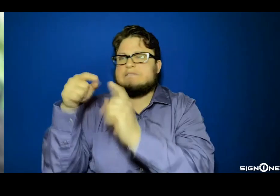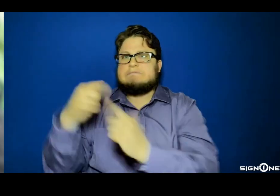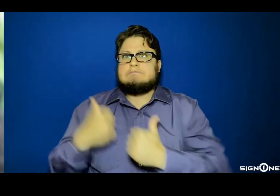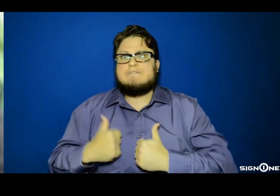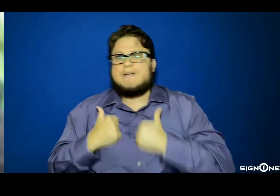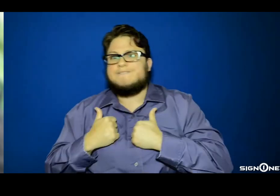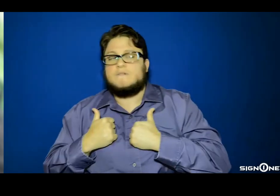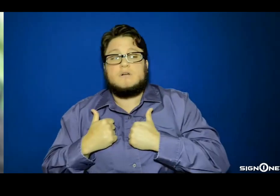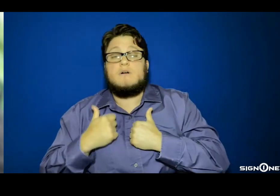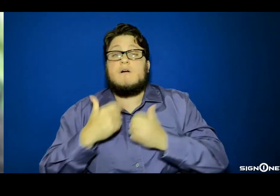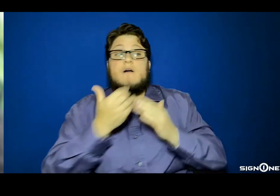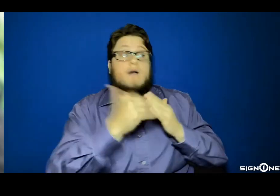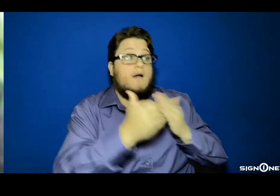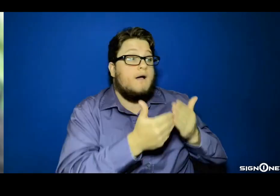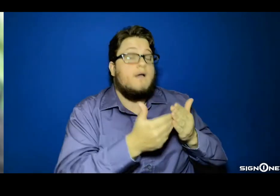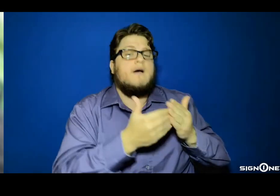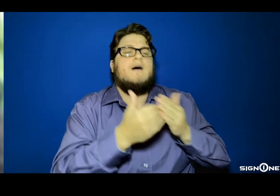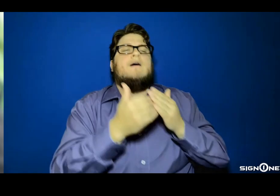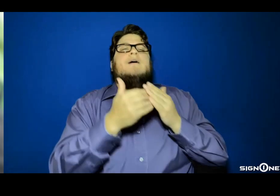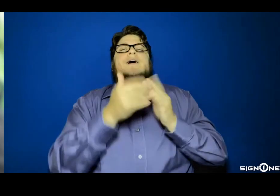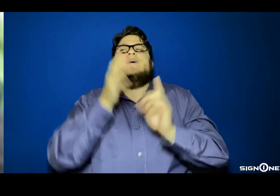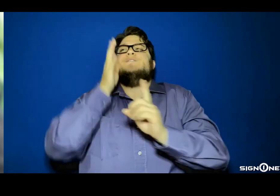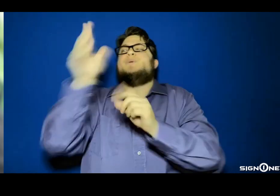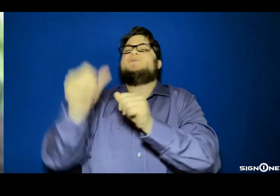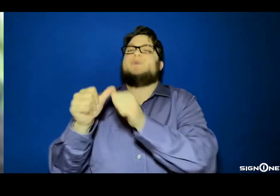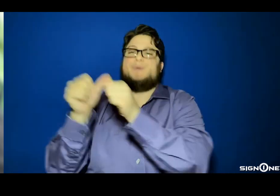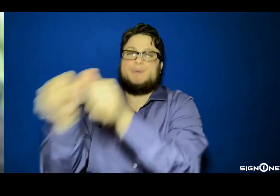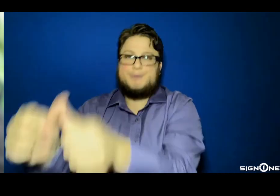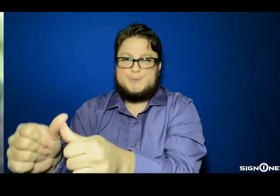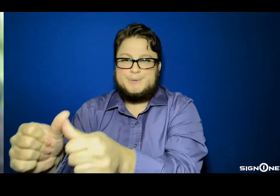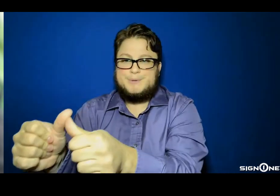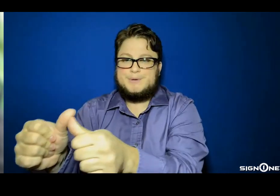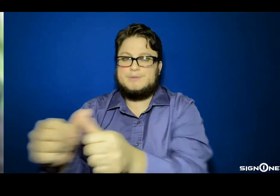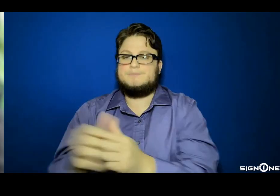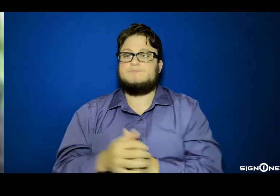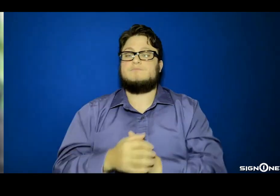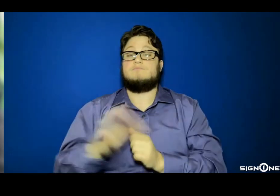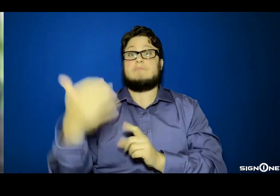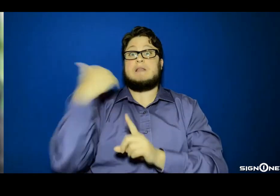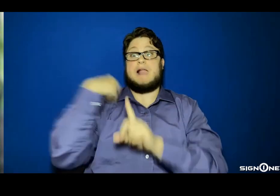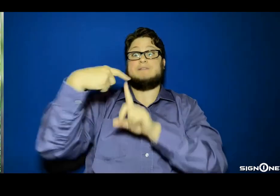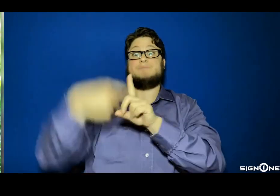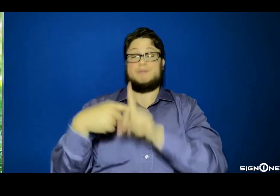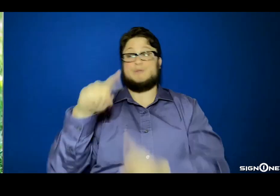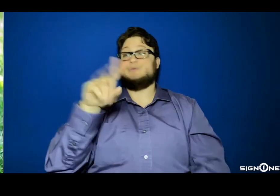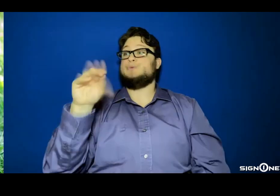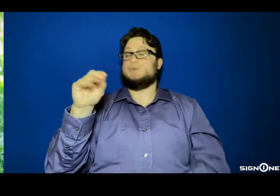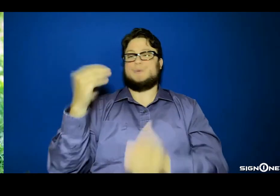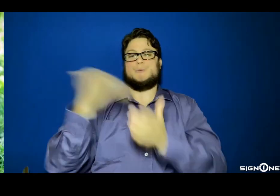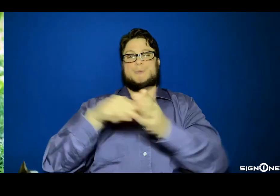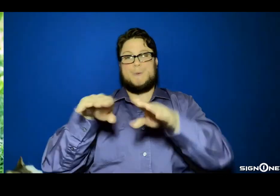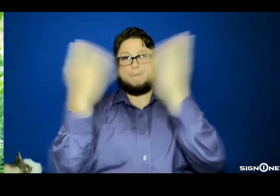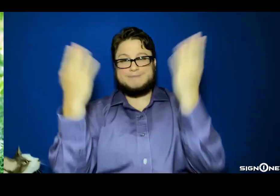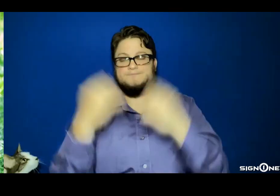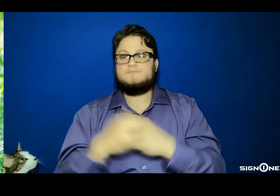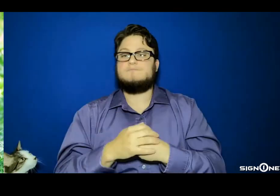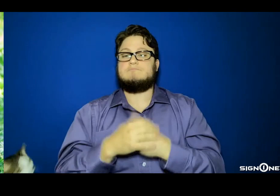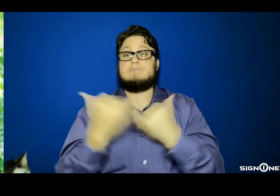their survival. The zoo reopened last month.